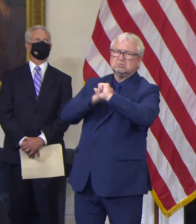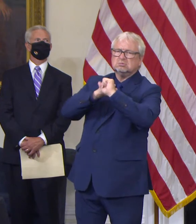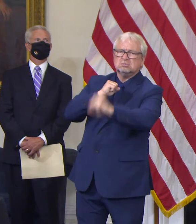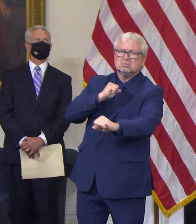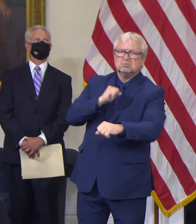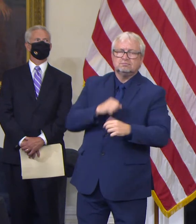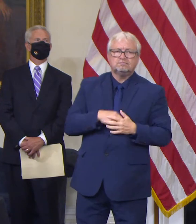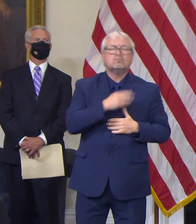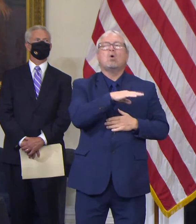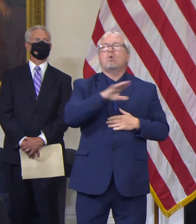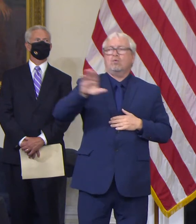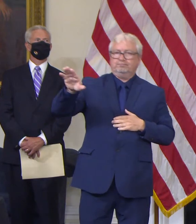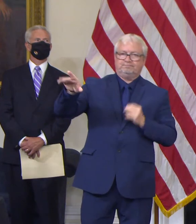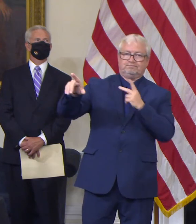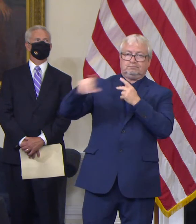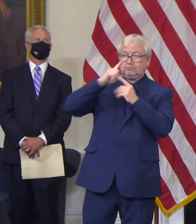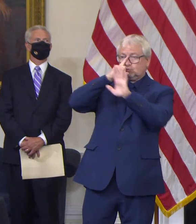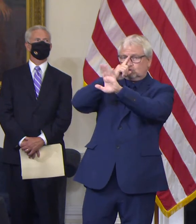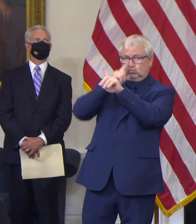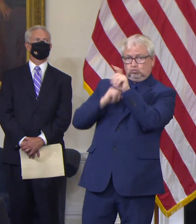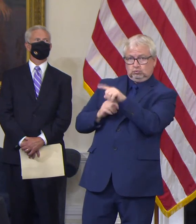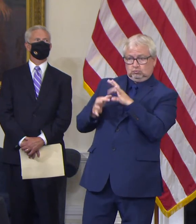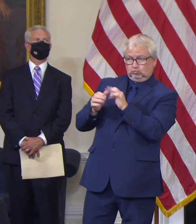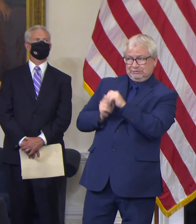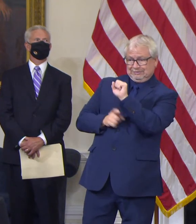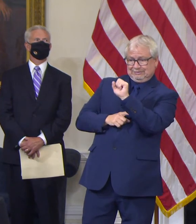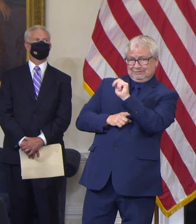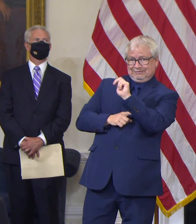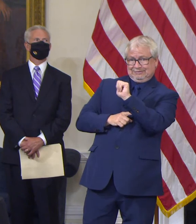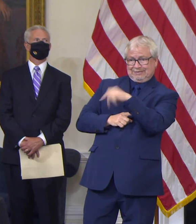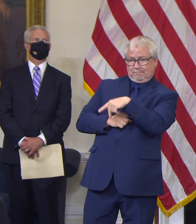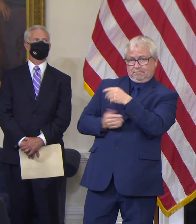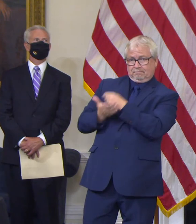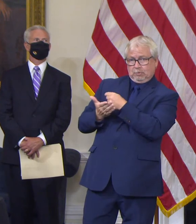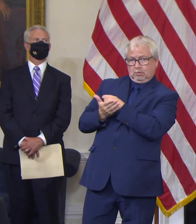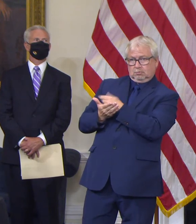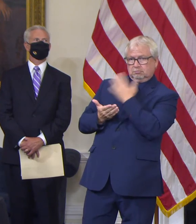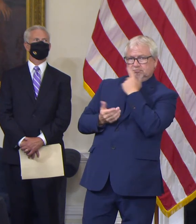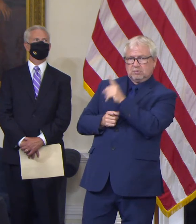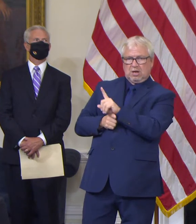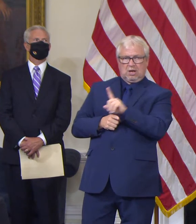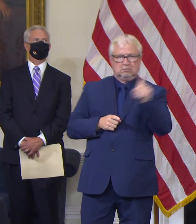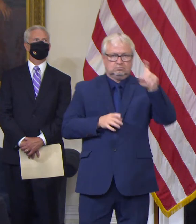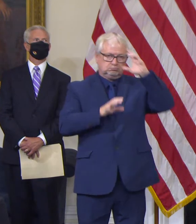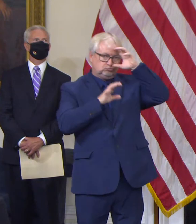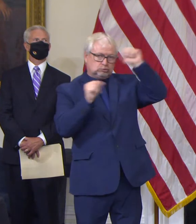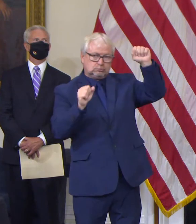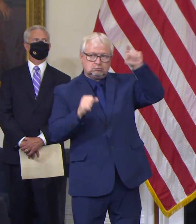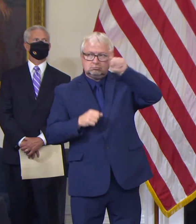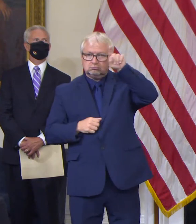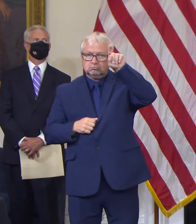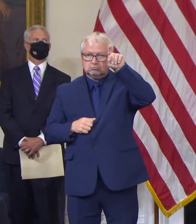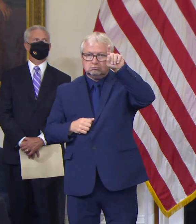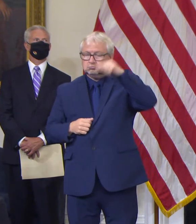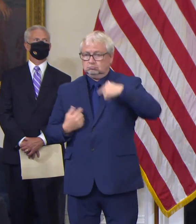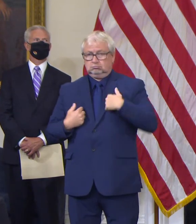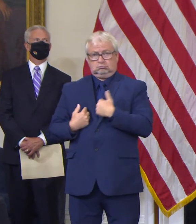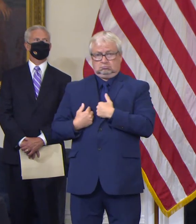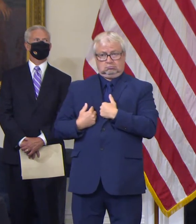The program has ended at the federal level. That's a question better directed to the President or the congressional delegation rather than us. We didn't make the decision.